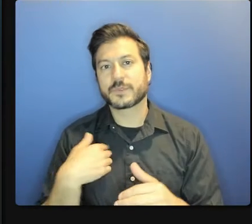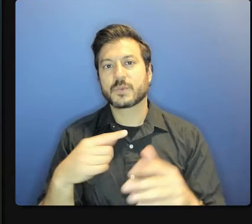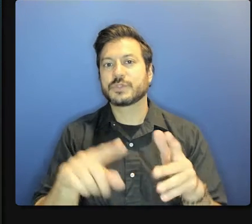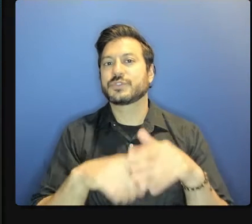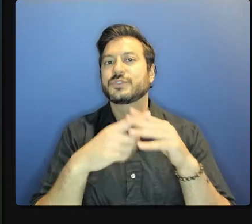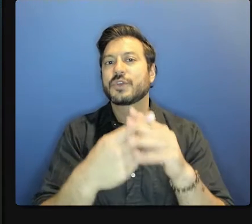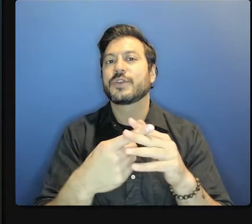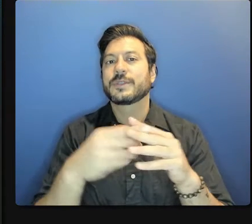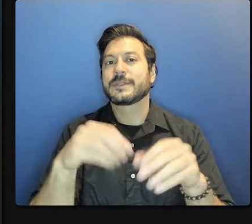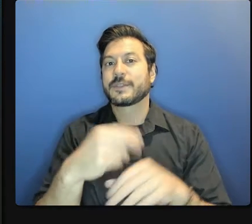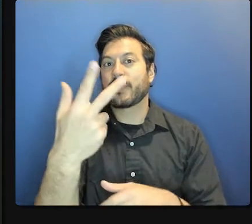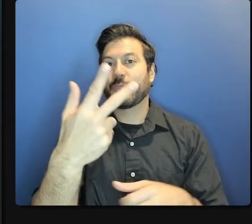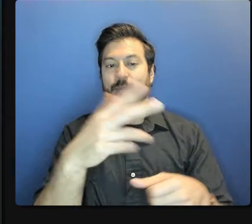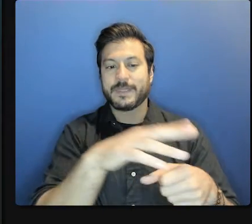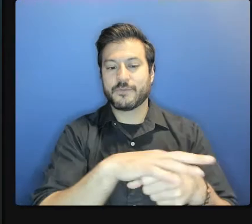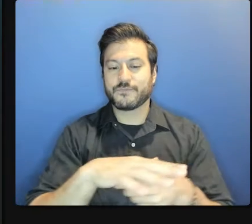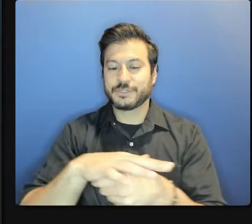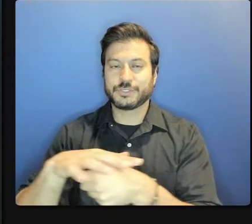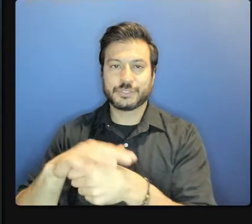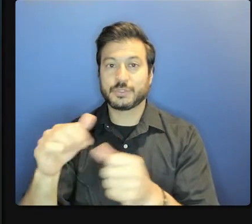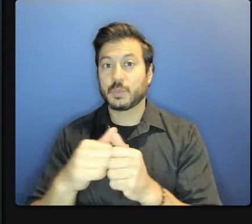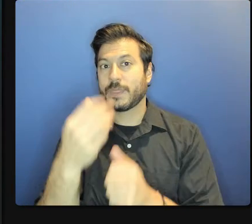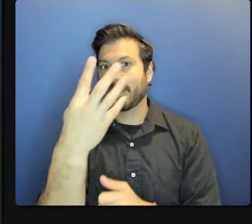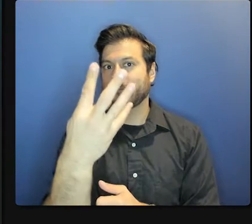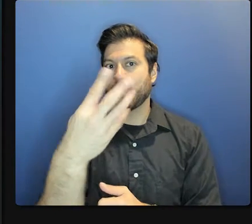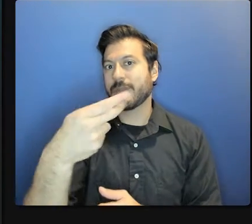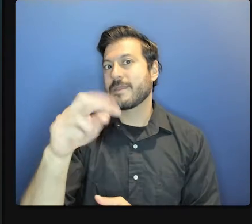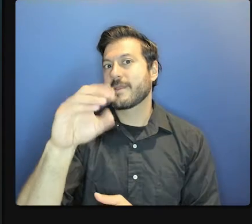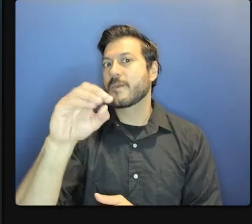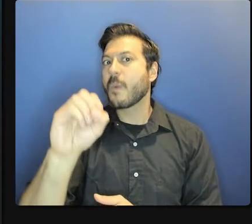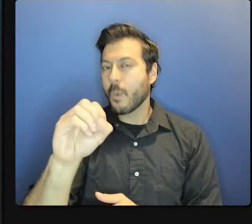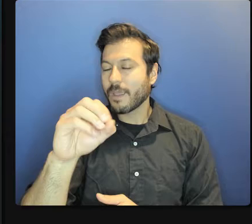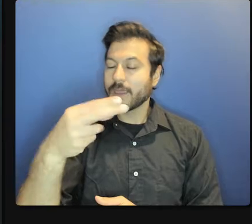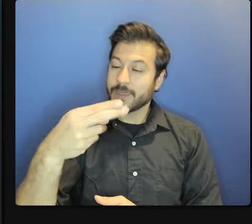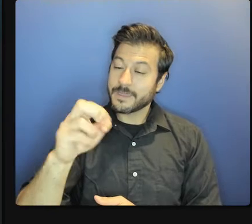and we launched in three regions with four hero titles.